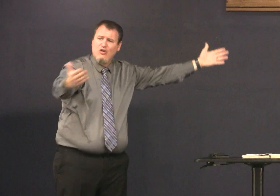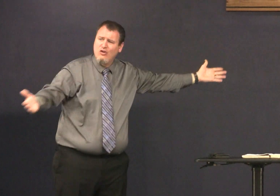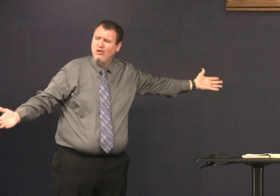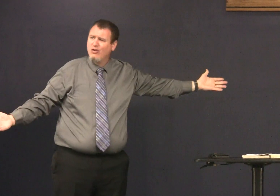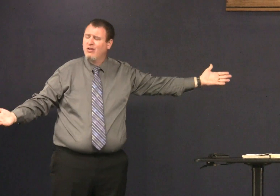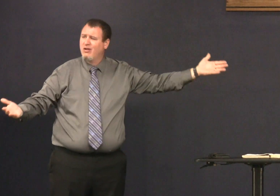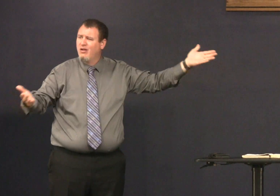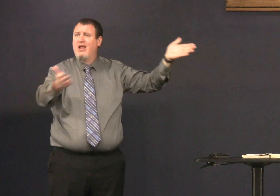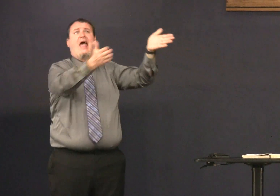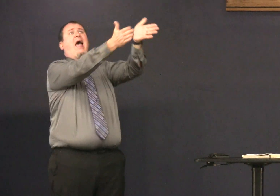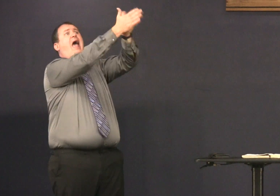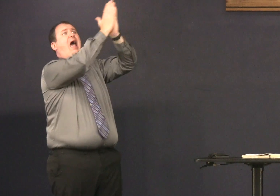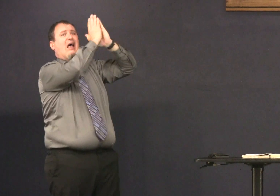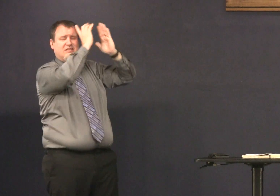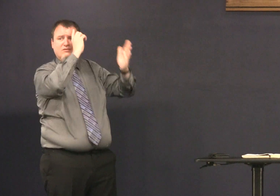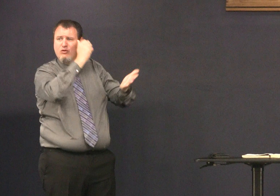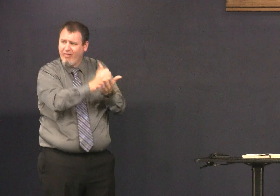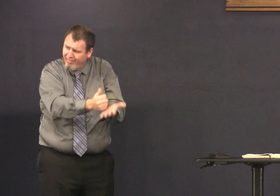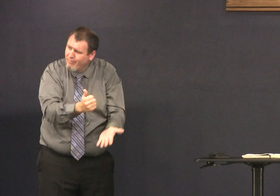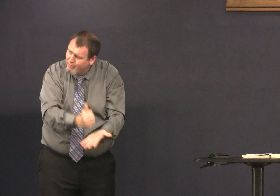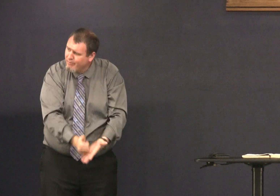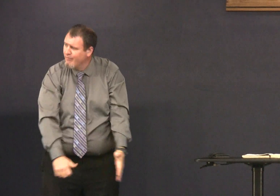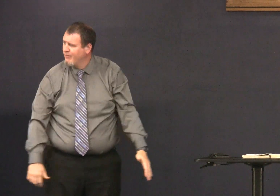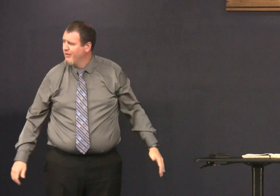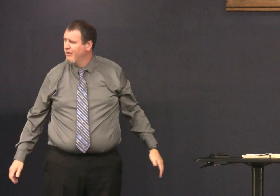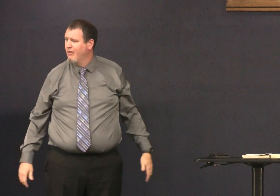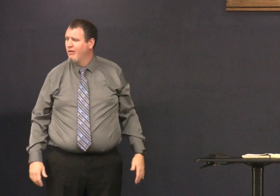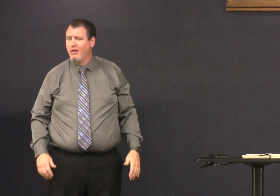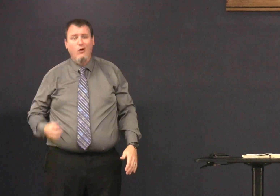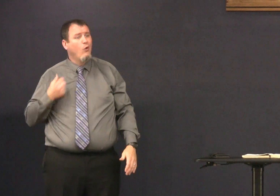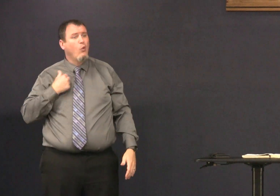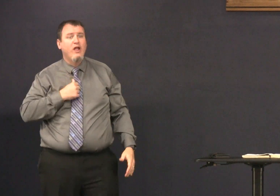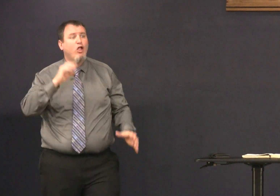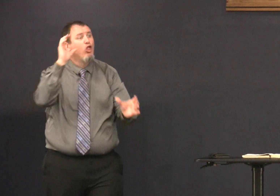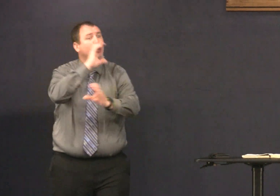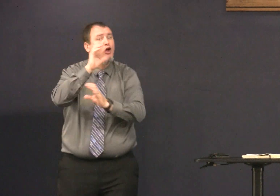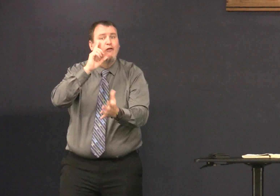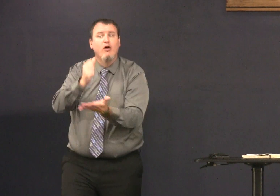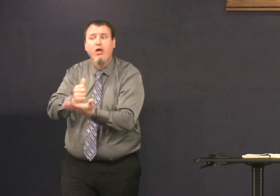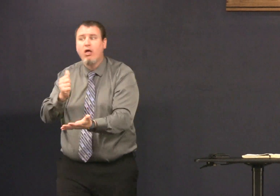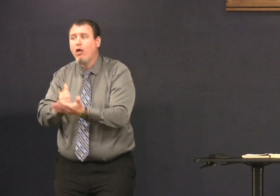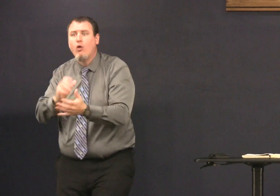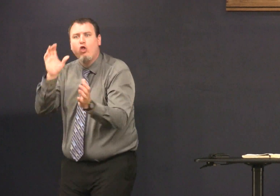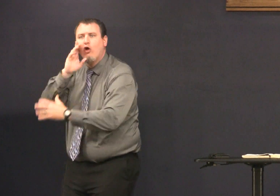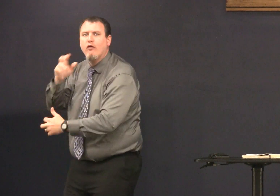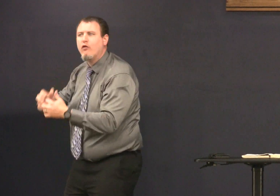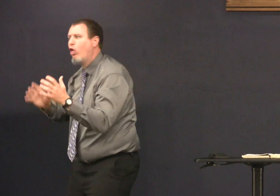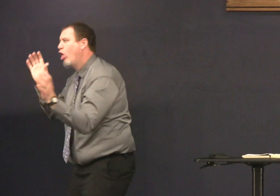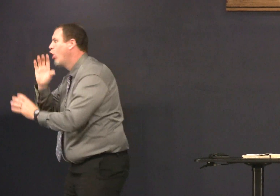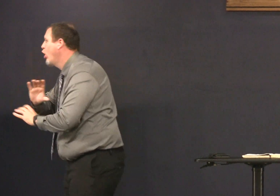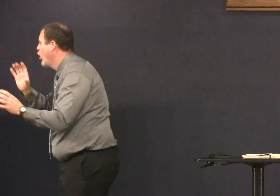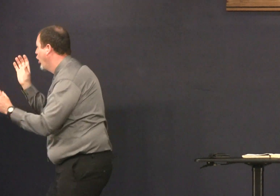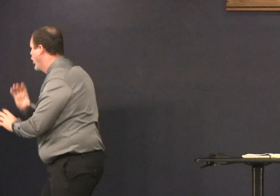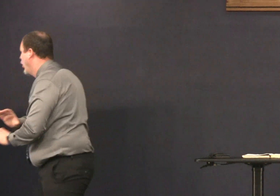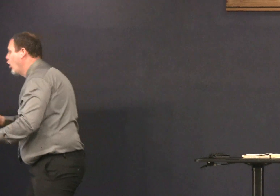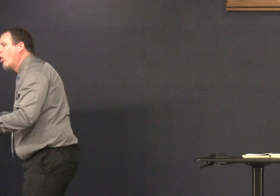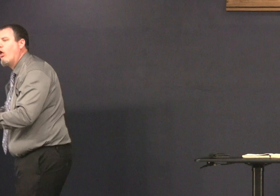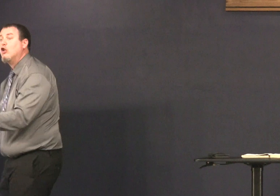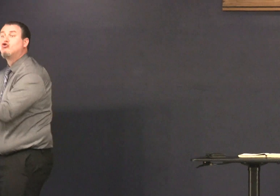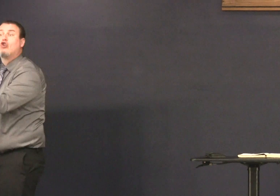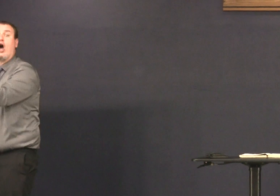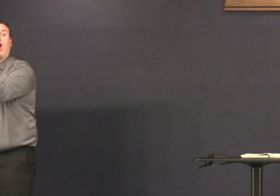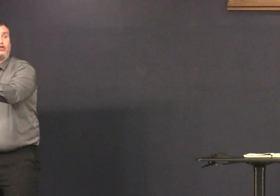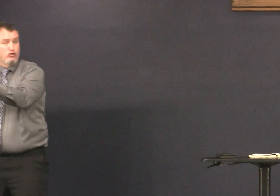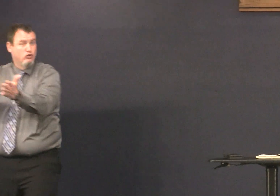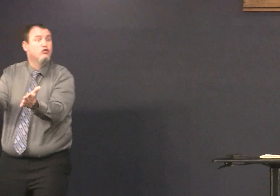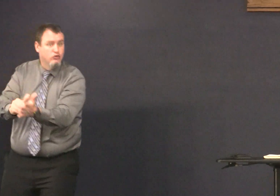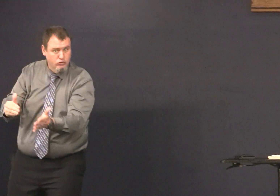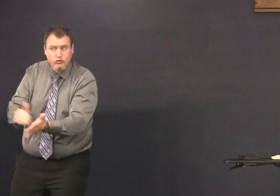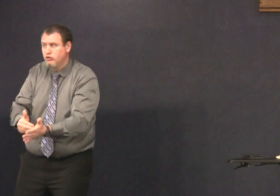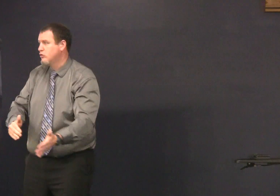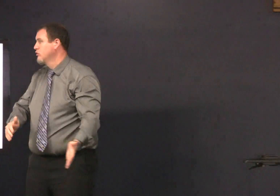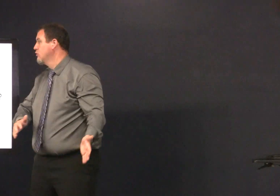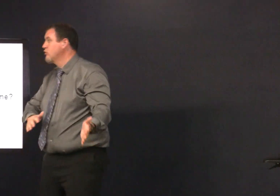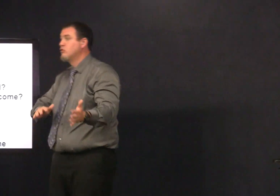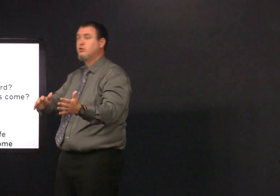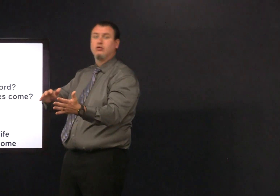he's right there ask him for help we look for help all over the place in vain again and again we look